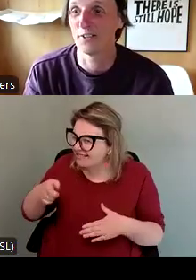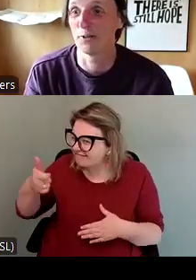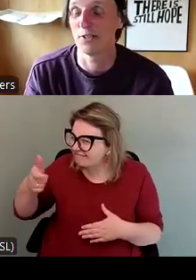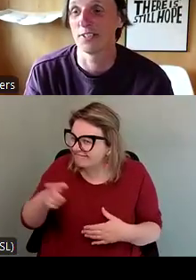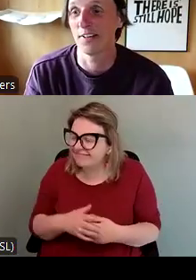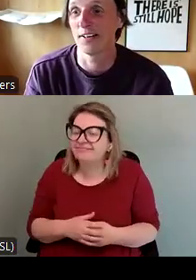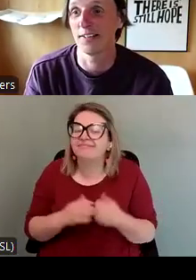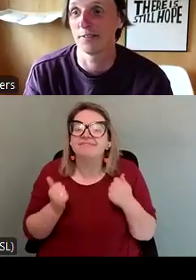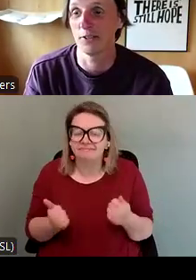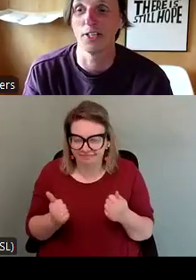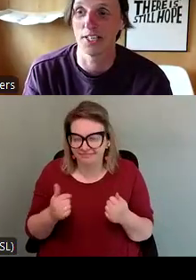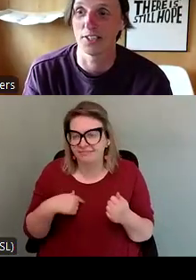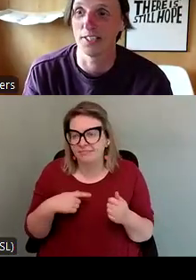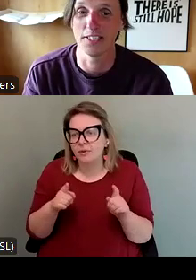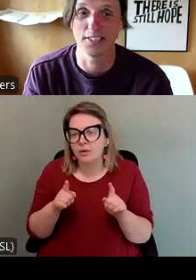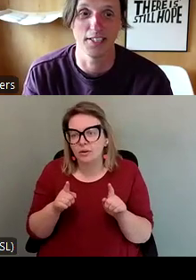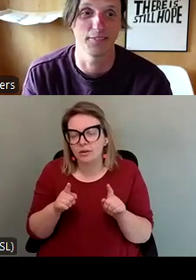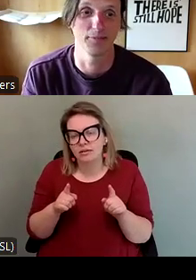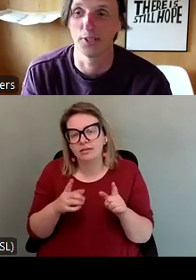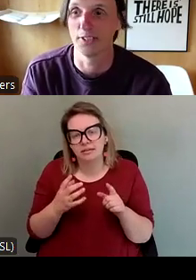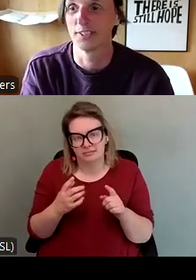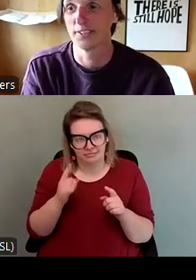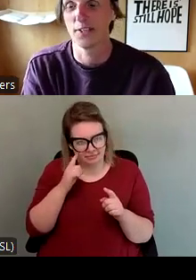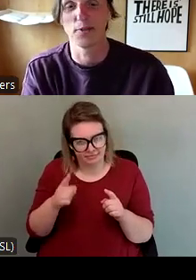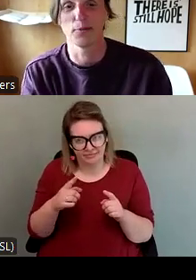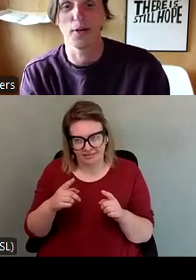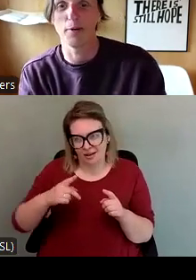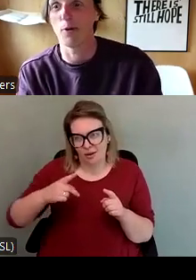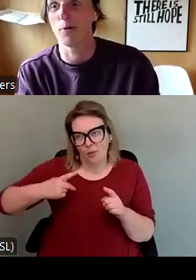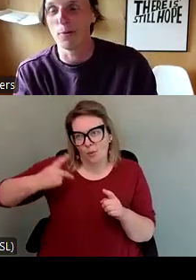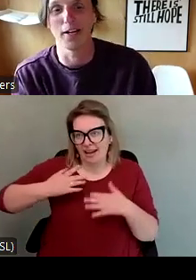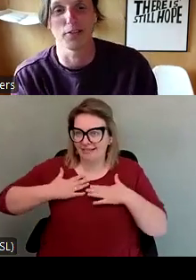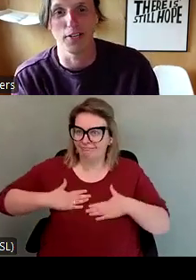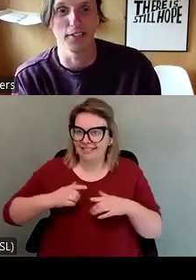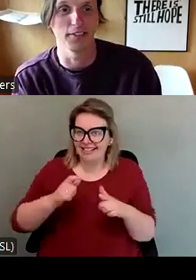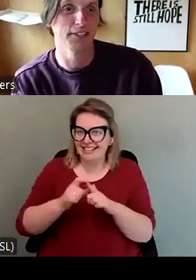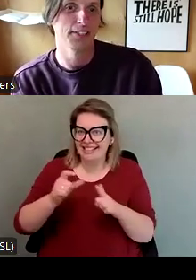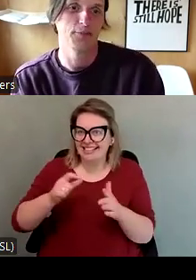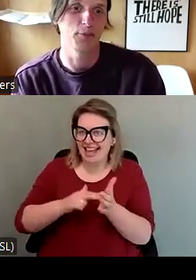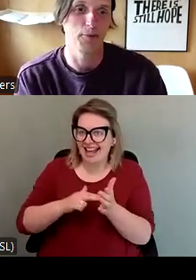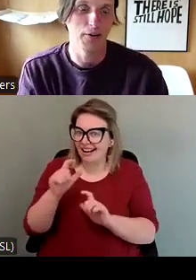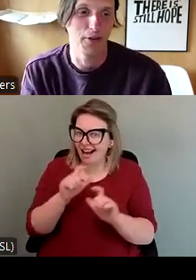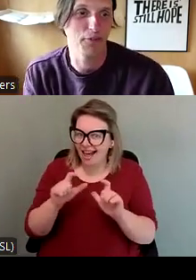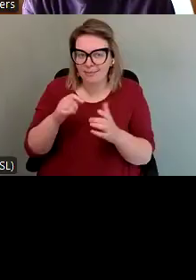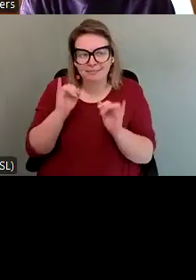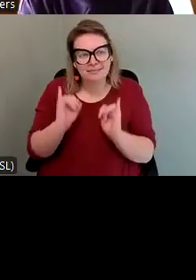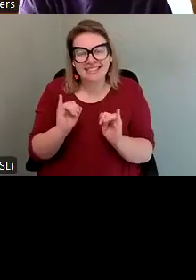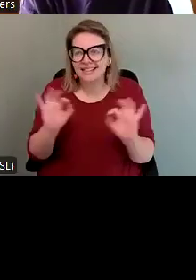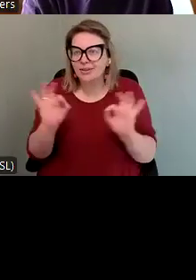You'll notice that they are unintentionally DCN colors. If only we had a green, we'd have the full set.